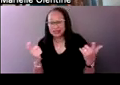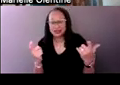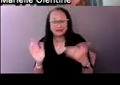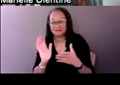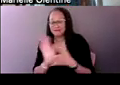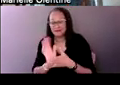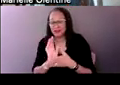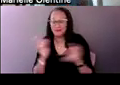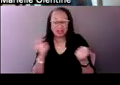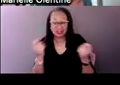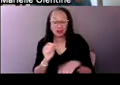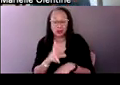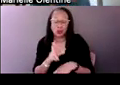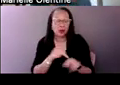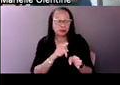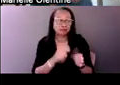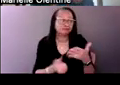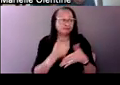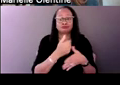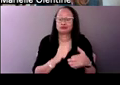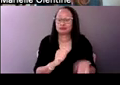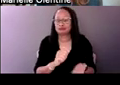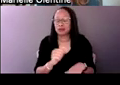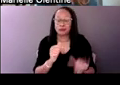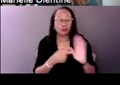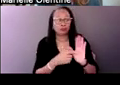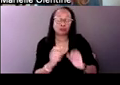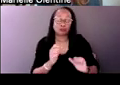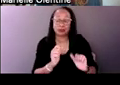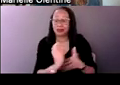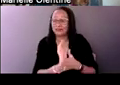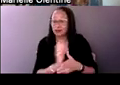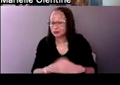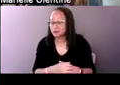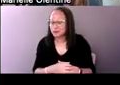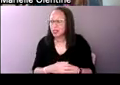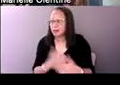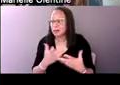that has 2,000 seats. Documentary film premieres, especially if you're a world documentary, they